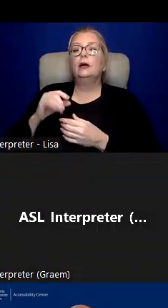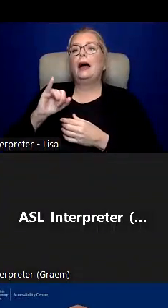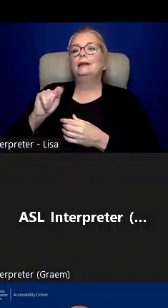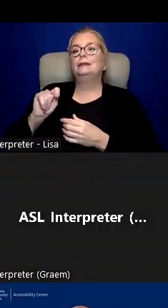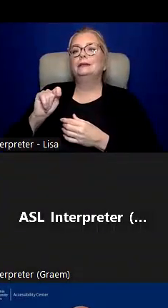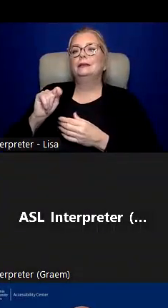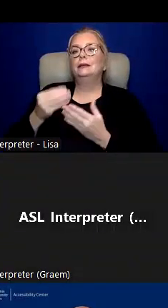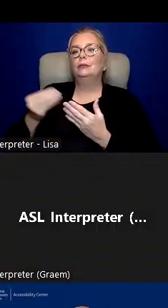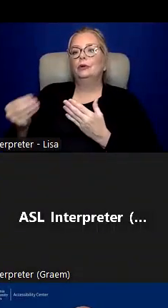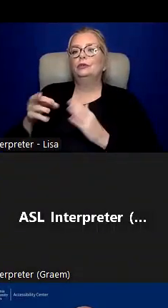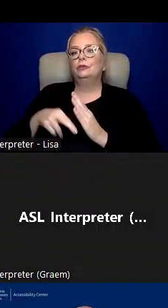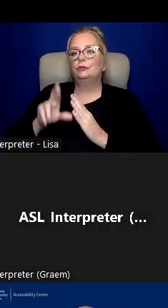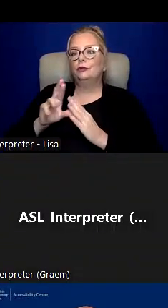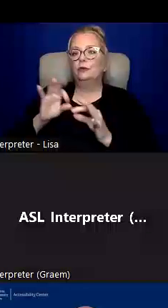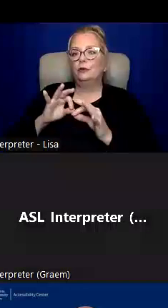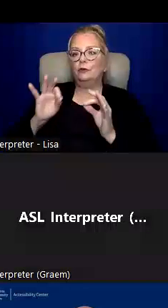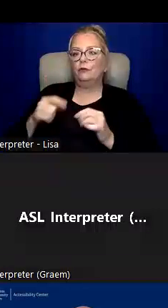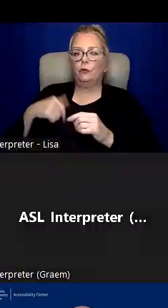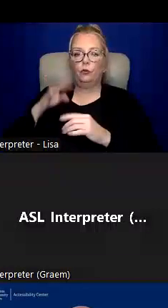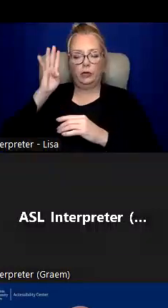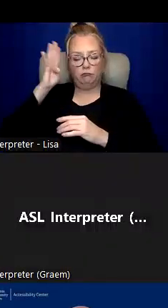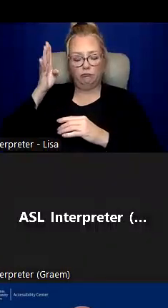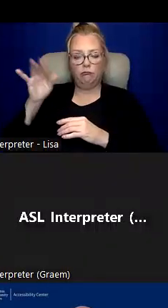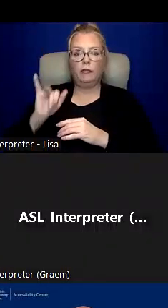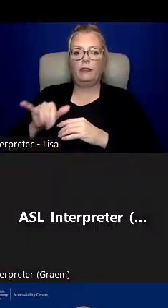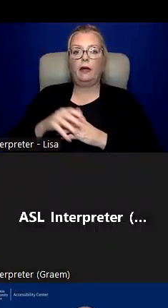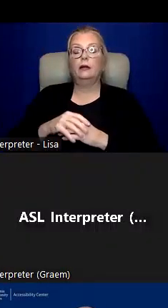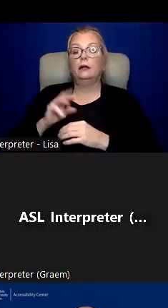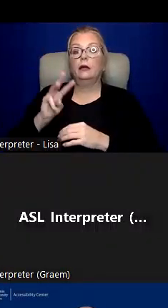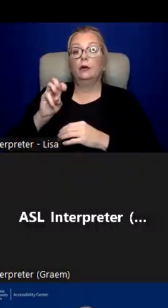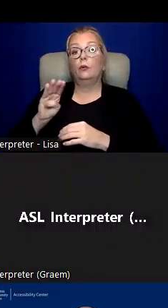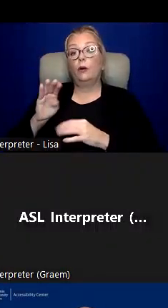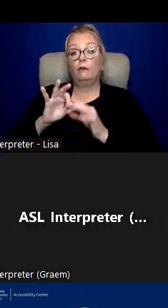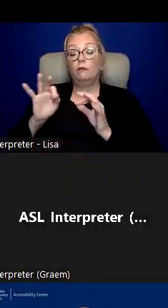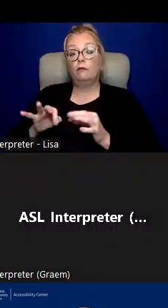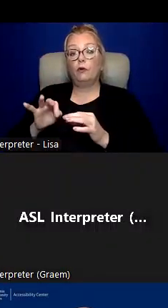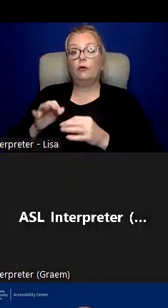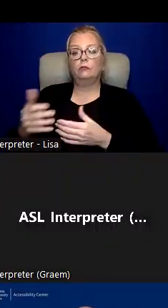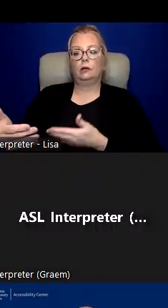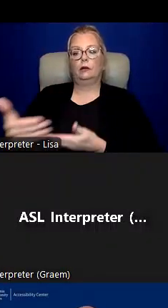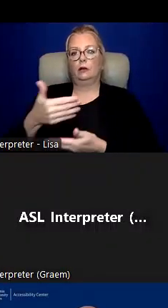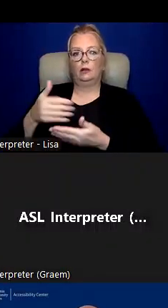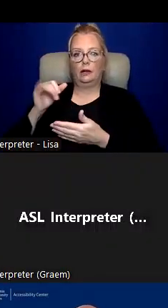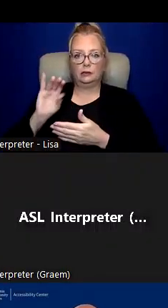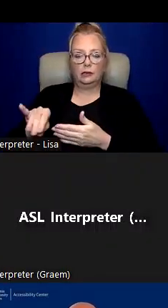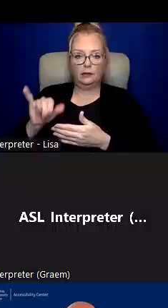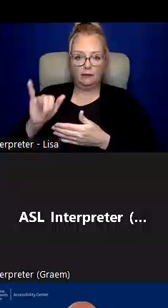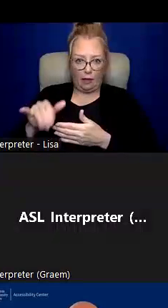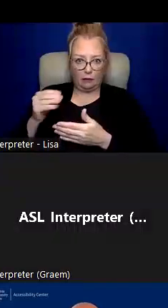And this web form collected that, allowed the purchase requisition, the person that was looking to buy something,